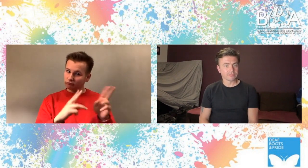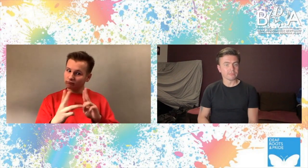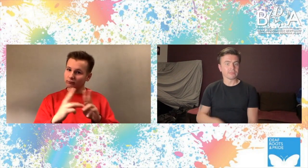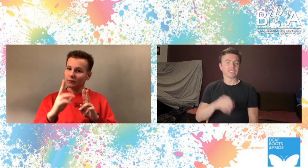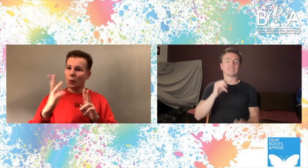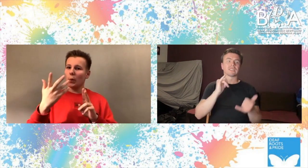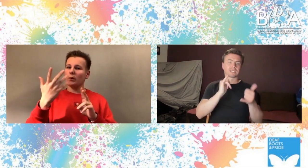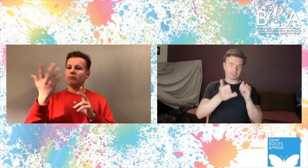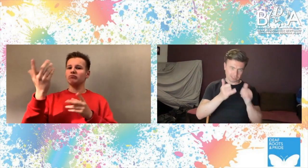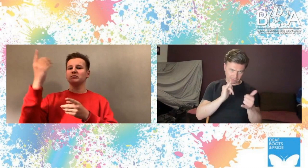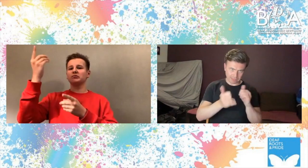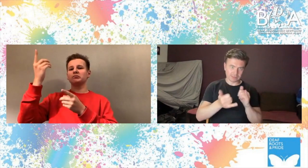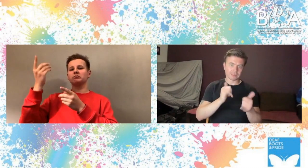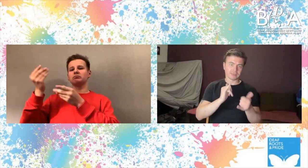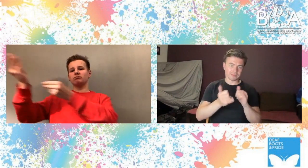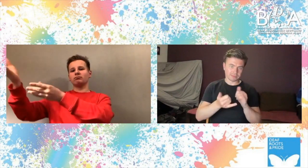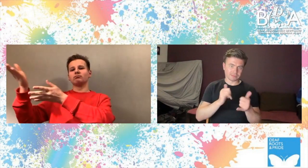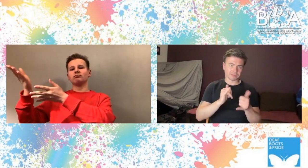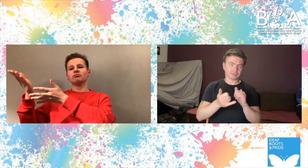get outside people?